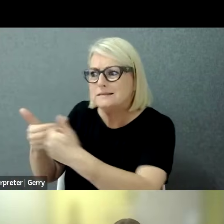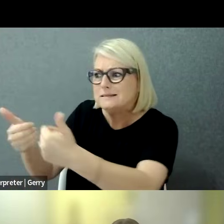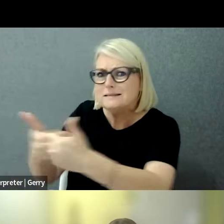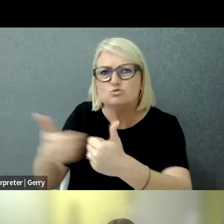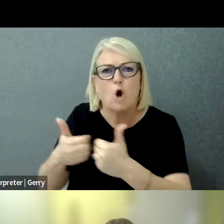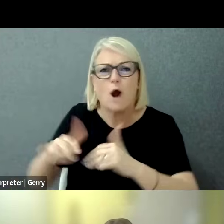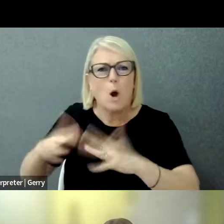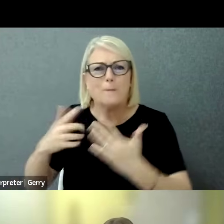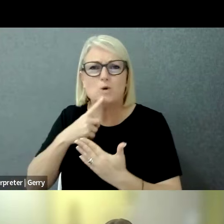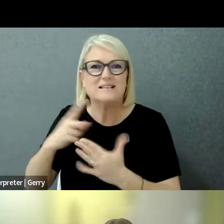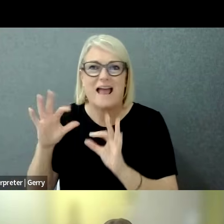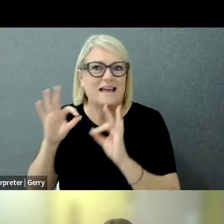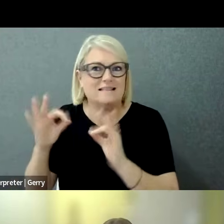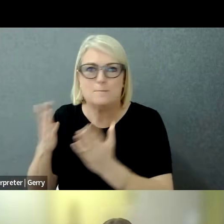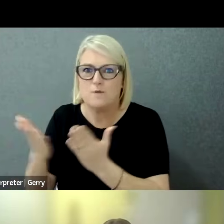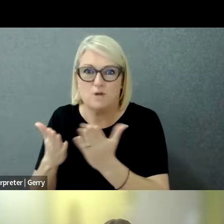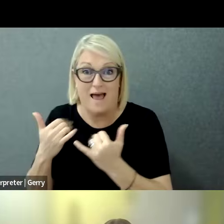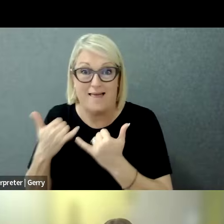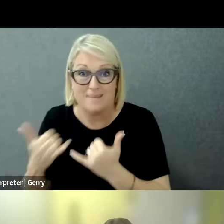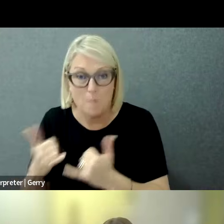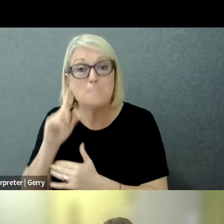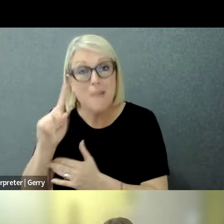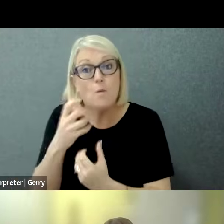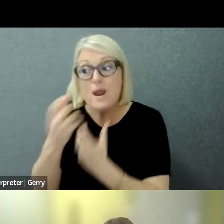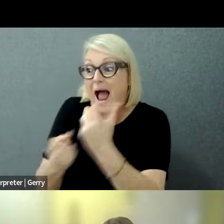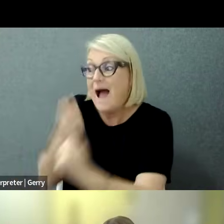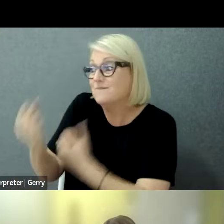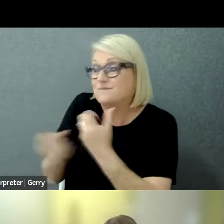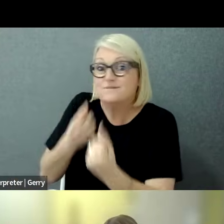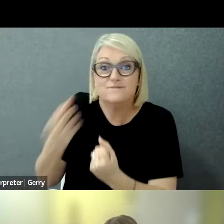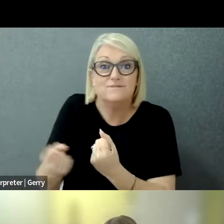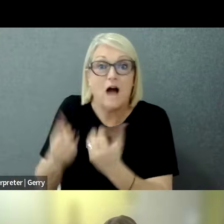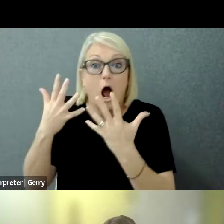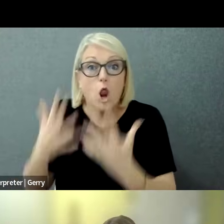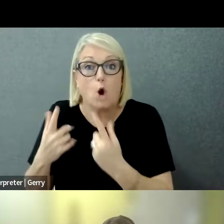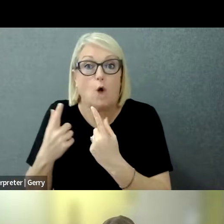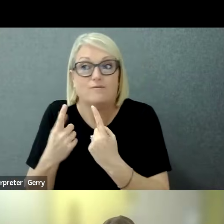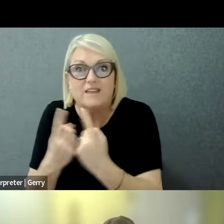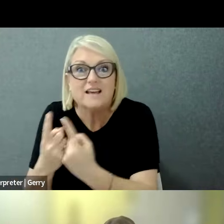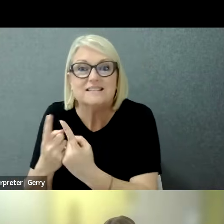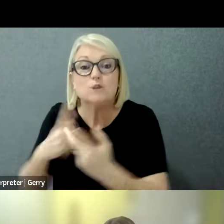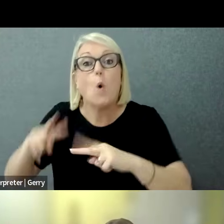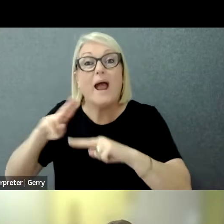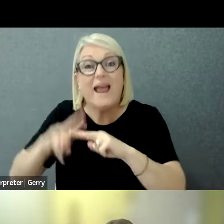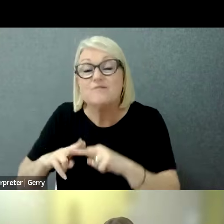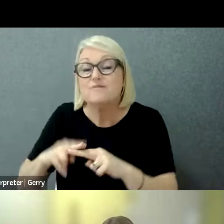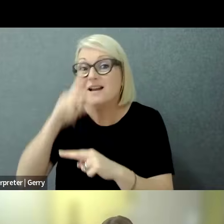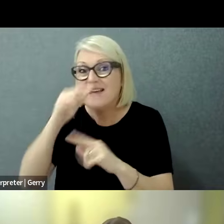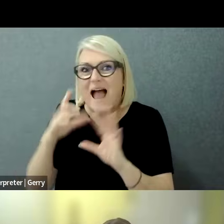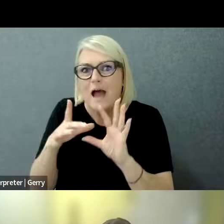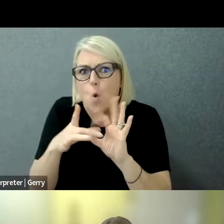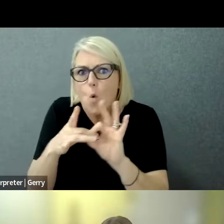system out there, but there's quite a lot in it. And if there was sufficient kind of risk appetite